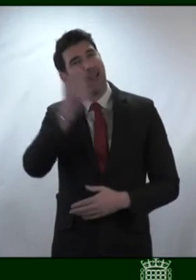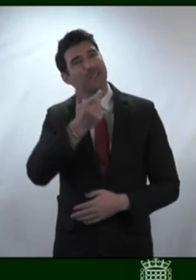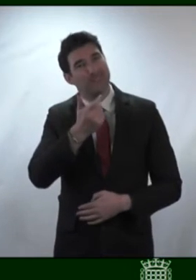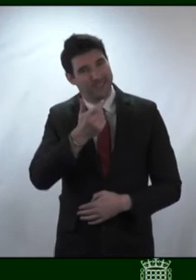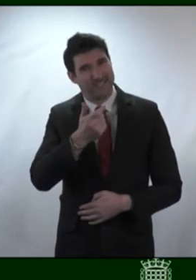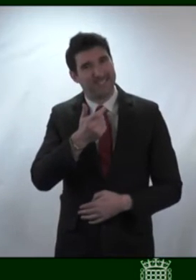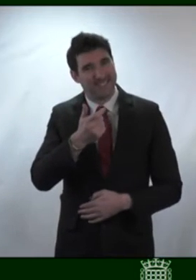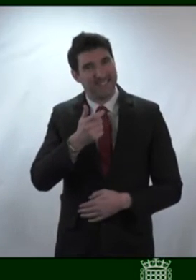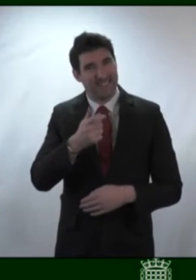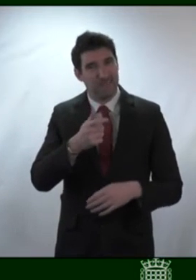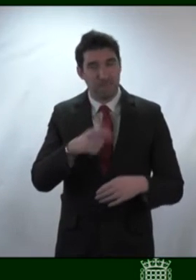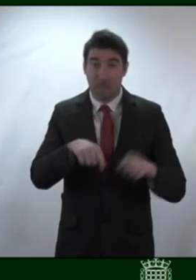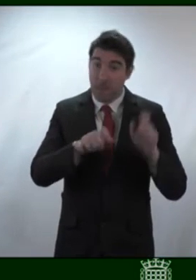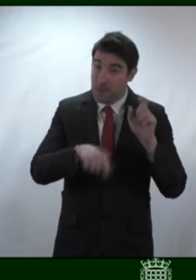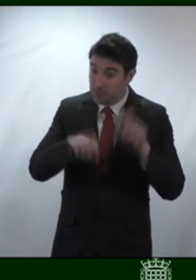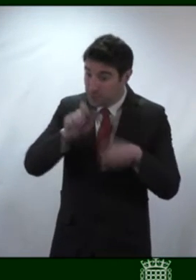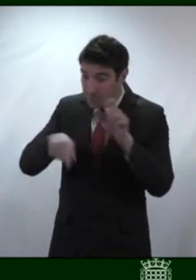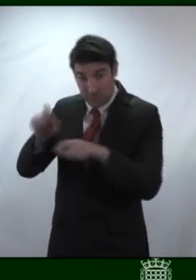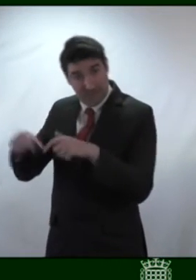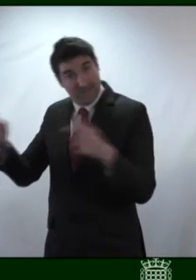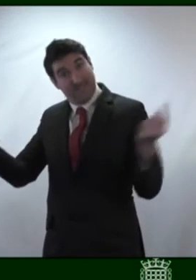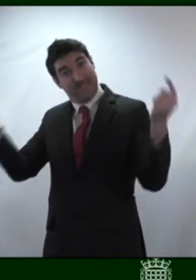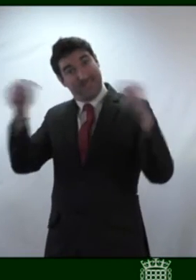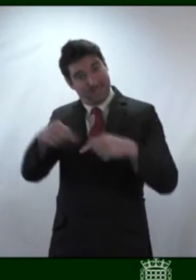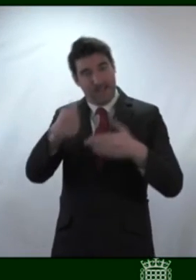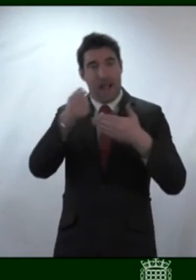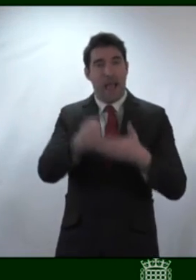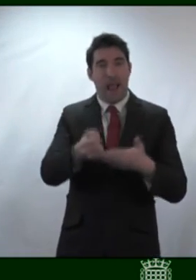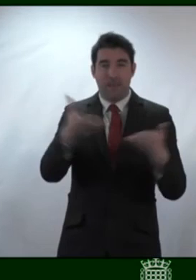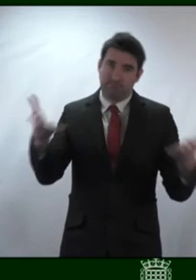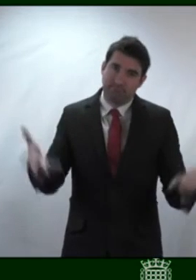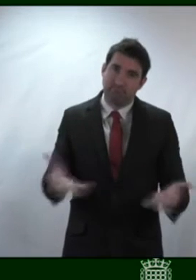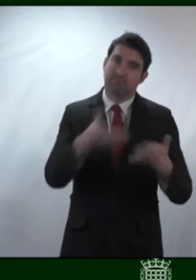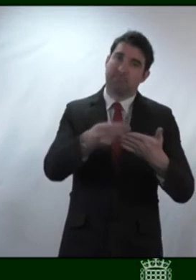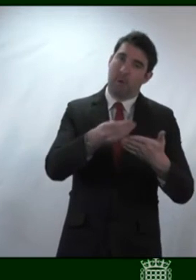give a much-needed boost to the town centre, but it will open up skills and apprenticeships to